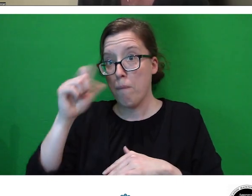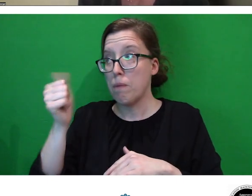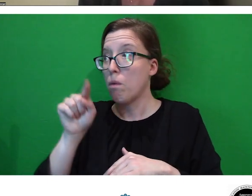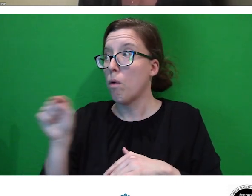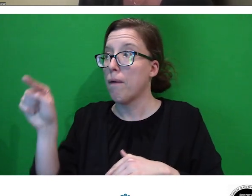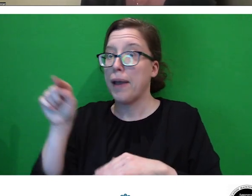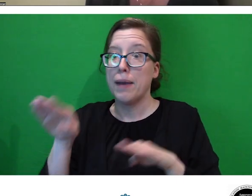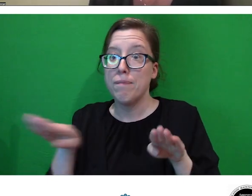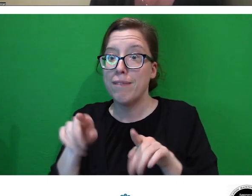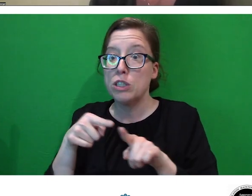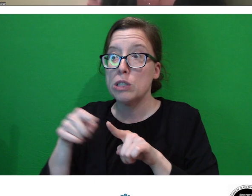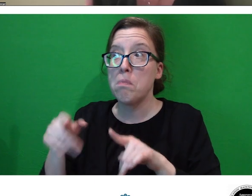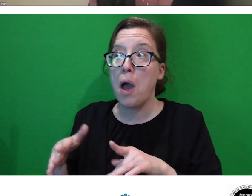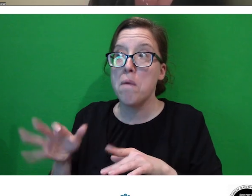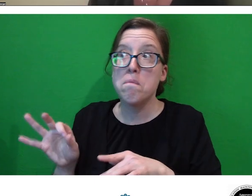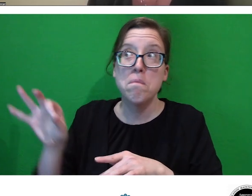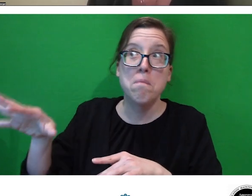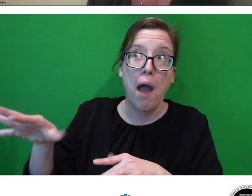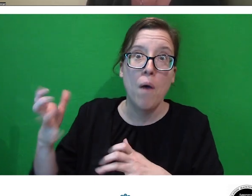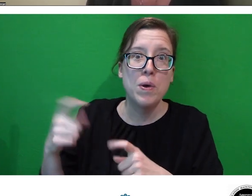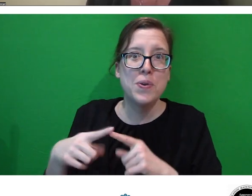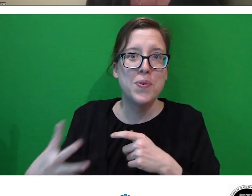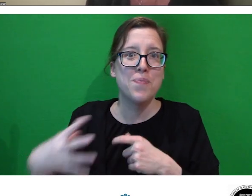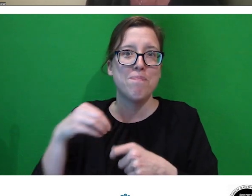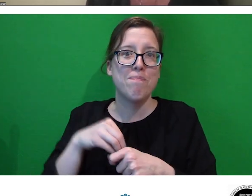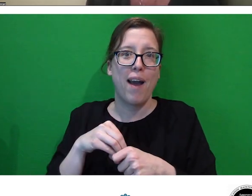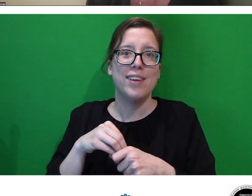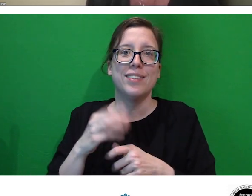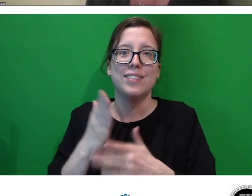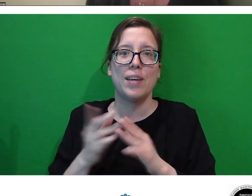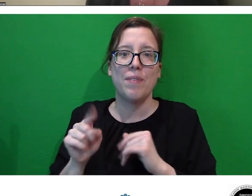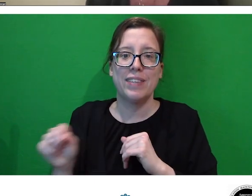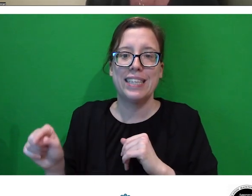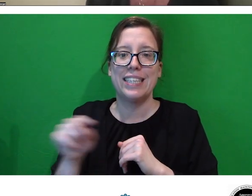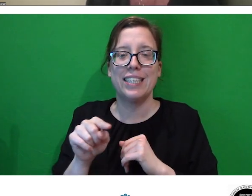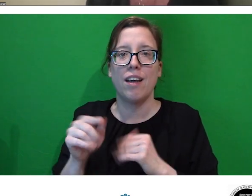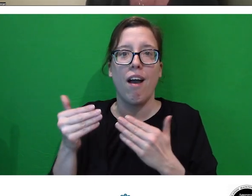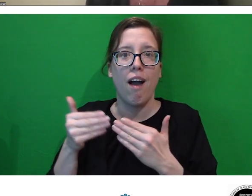And then we also shared the link to the flyer. So if you participated tonight and you thought